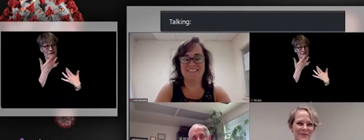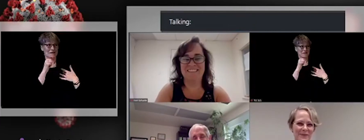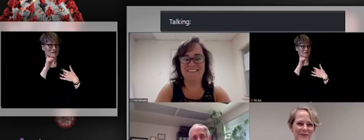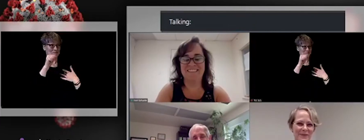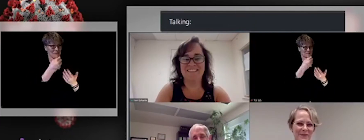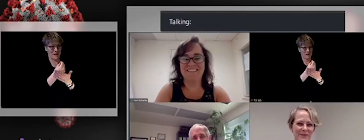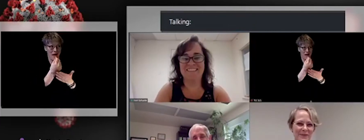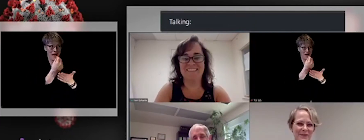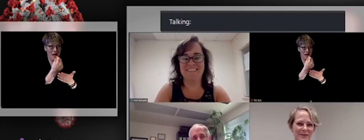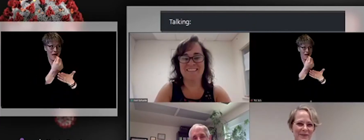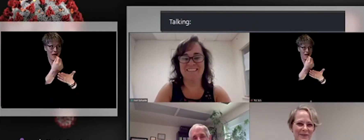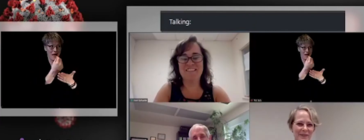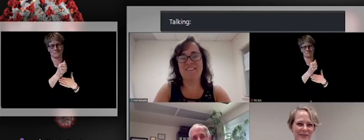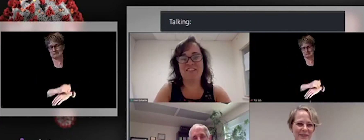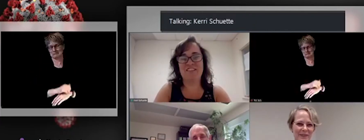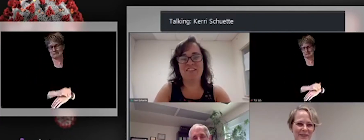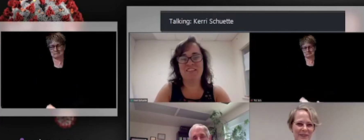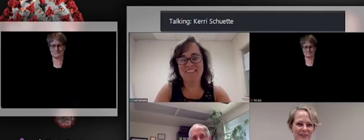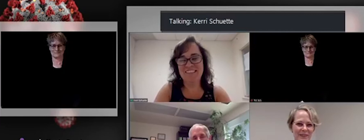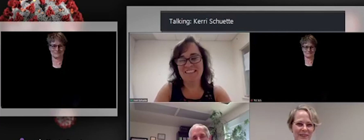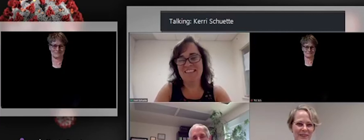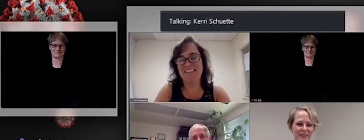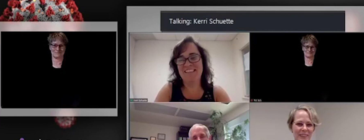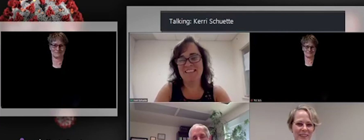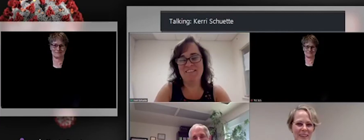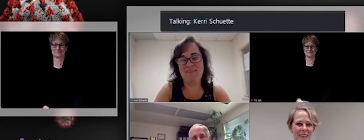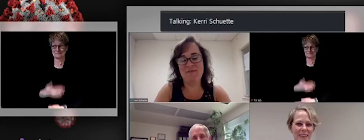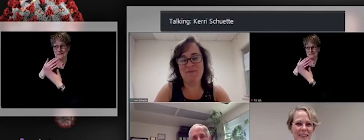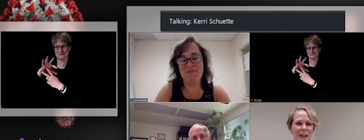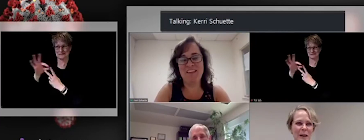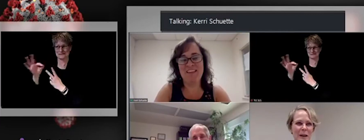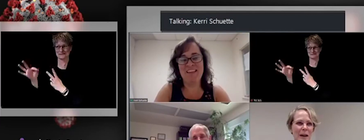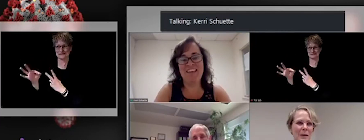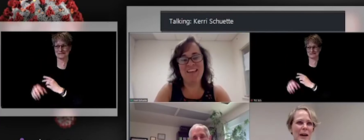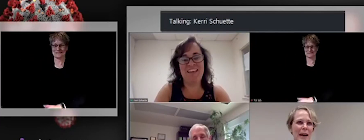Good call.